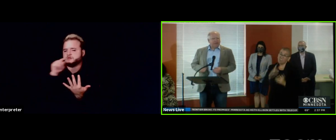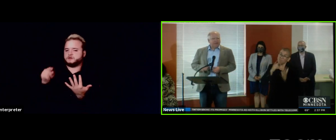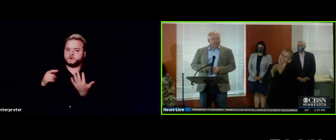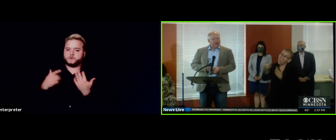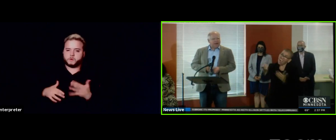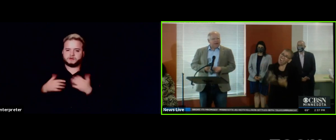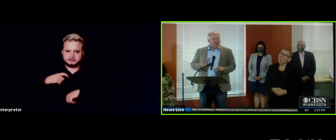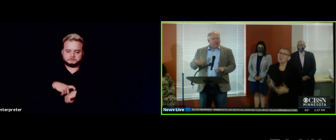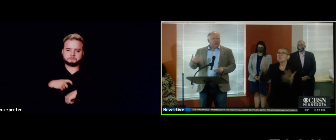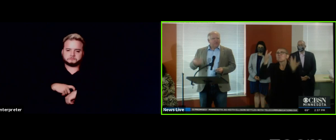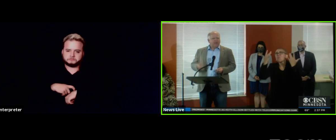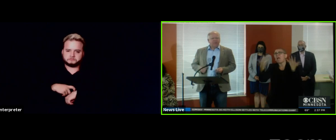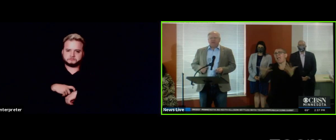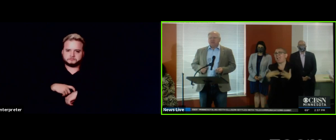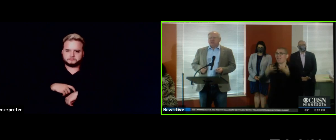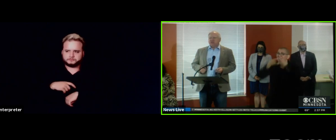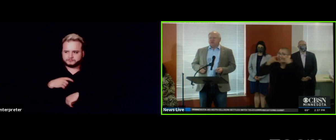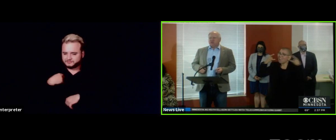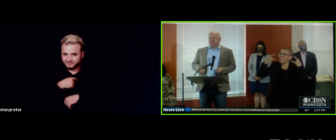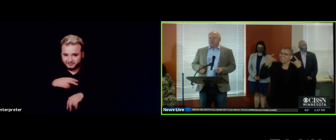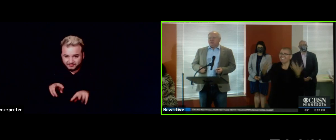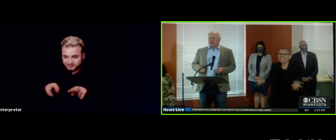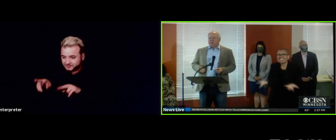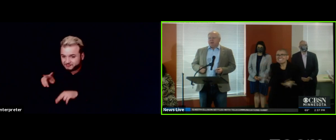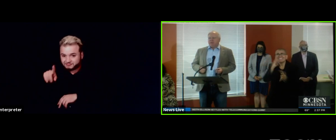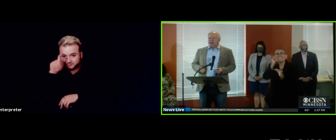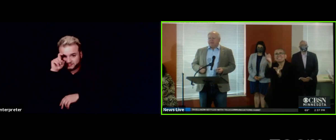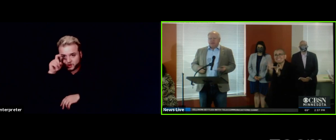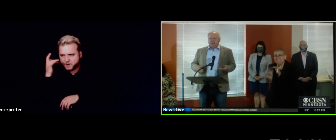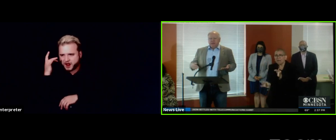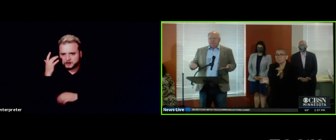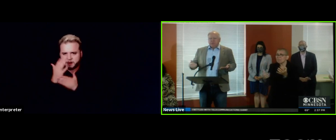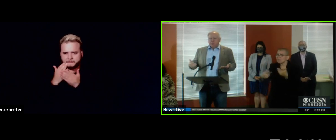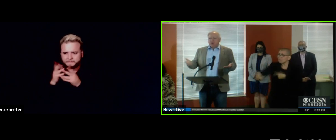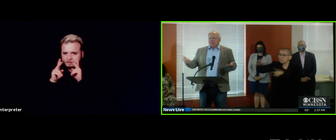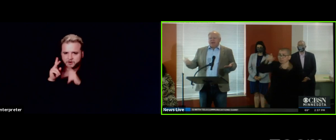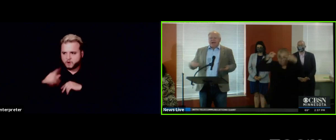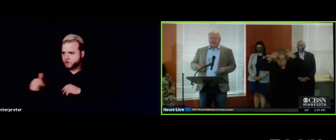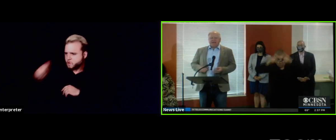into that when it would have been much easier just to be unified about that. I think wearing